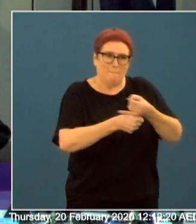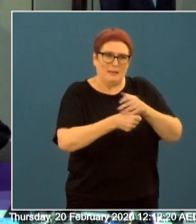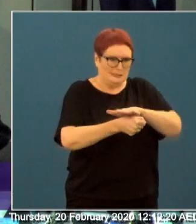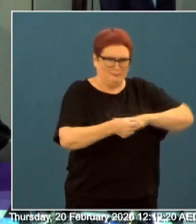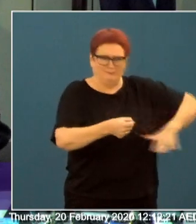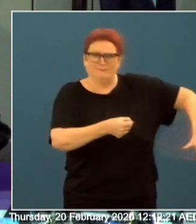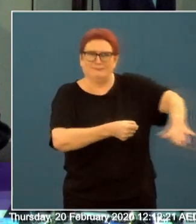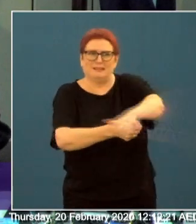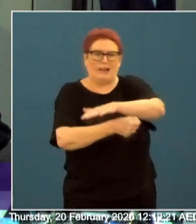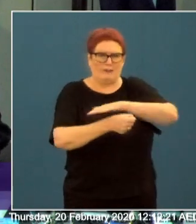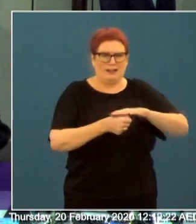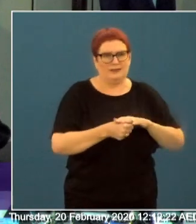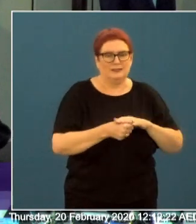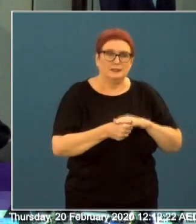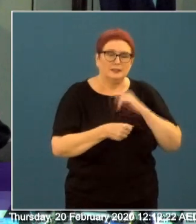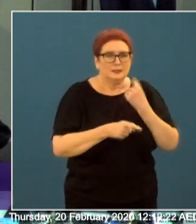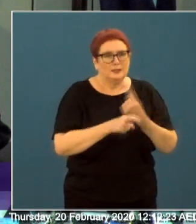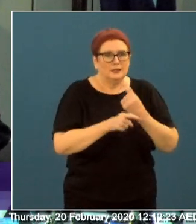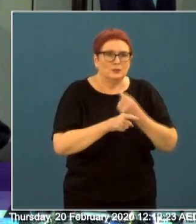if I may generalise in a way that lawyers are apt to —